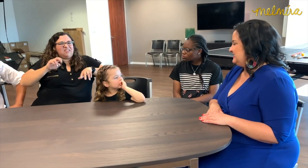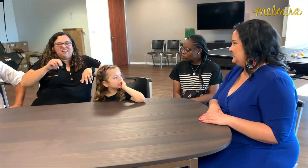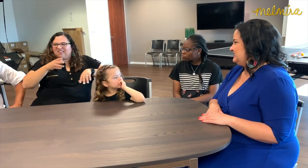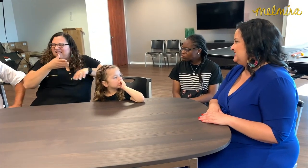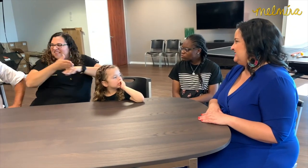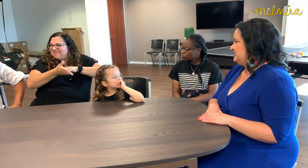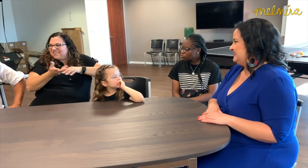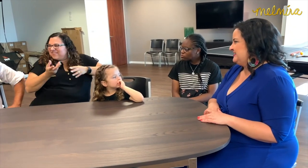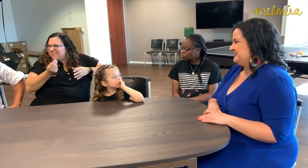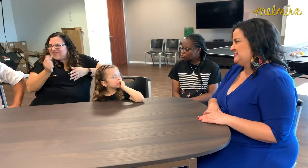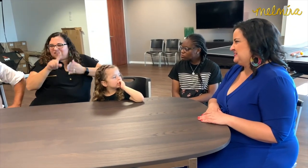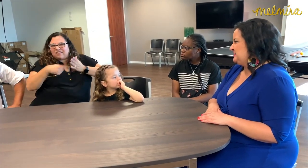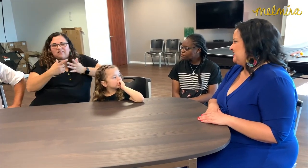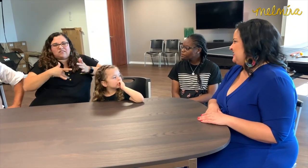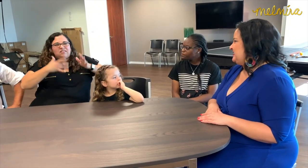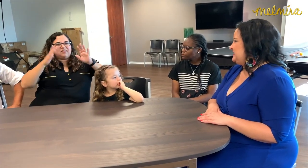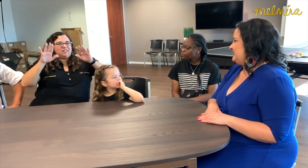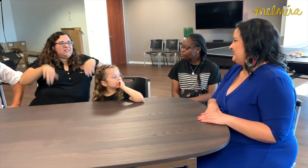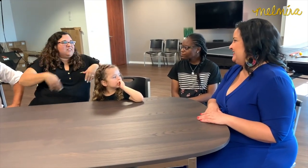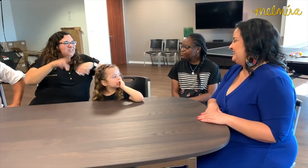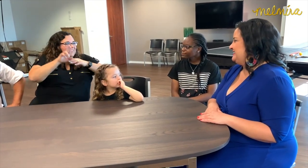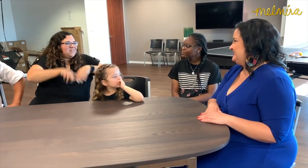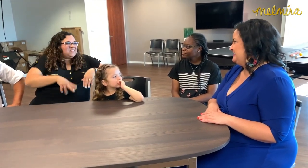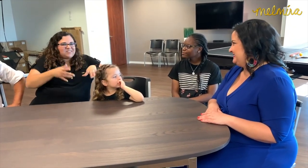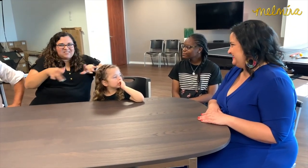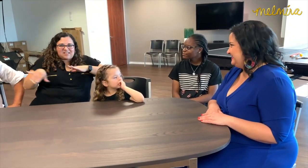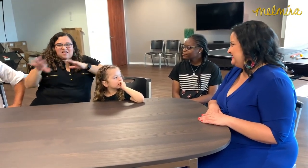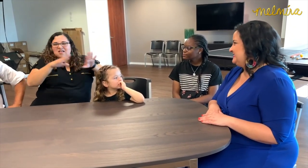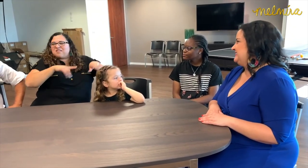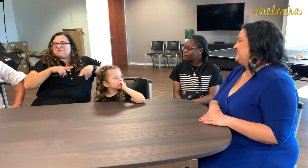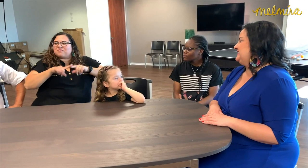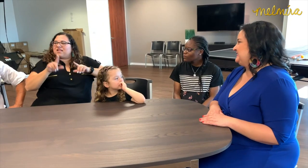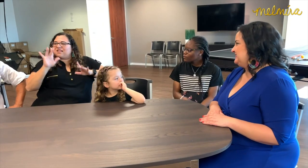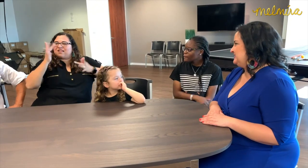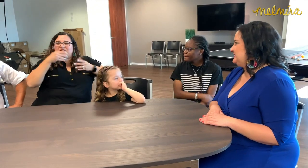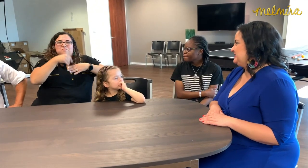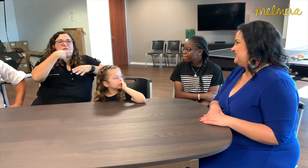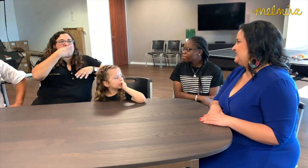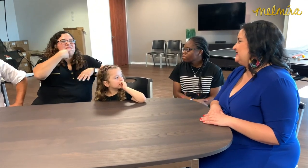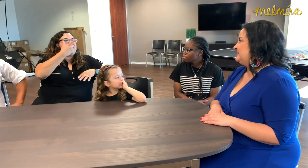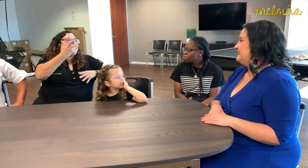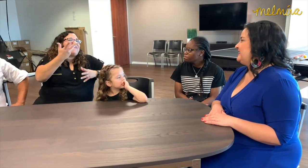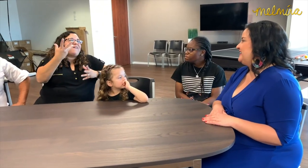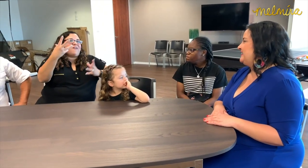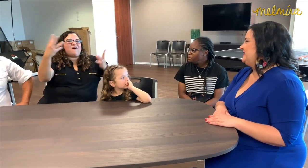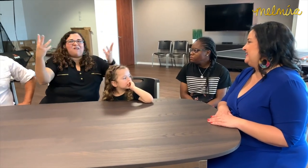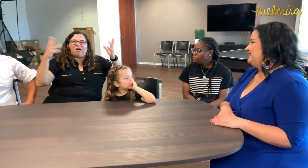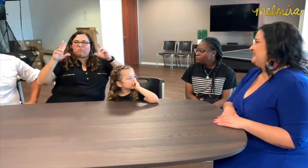and then after a while, we just got used to it. But it was annoying when we got out in the public,